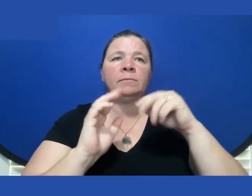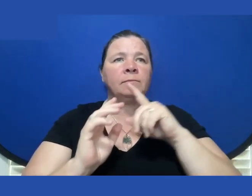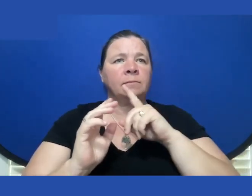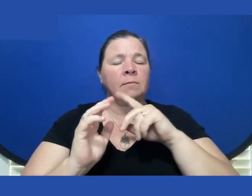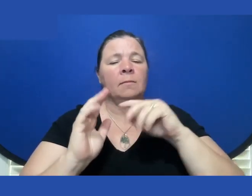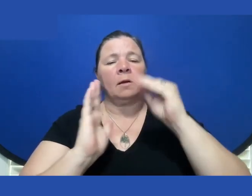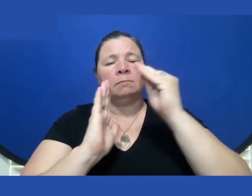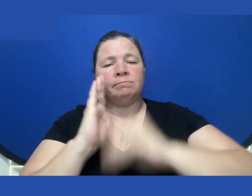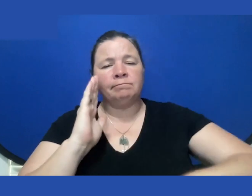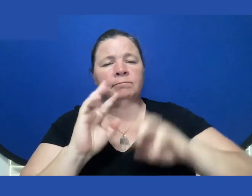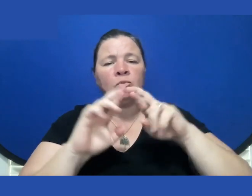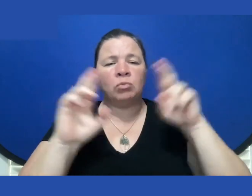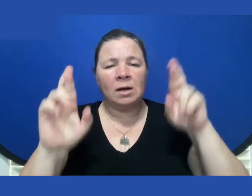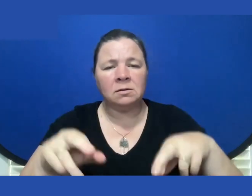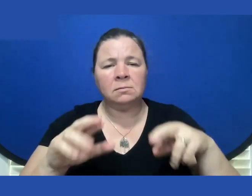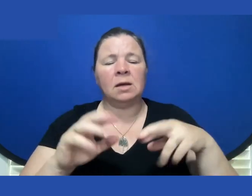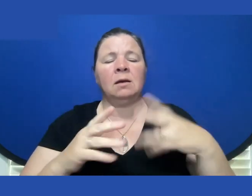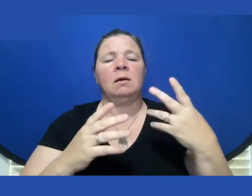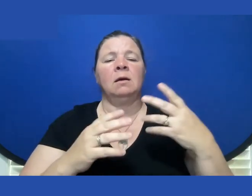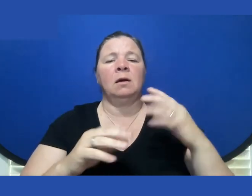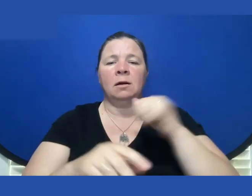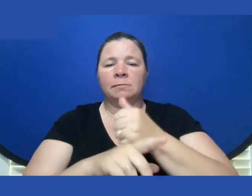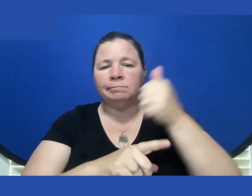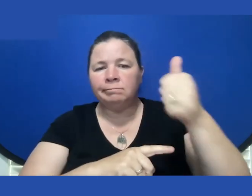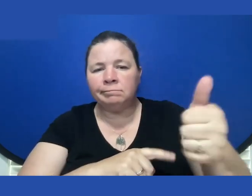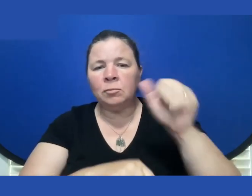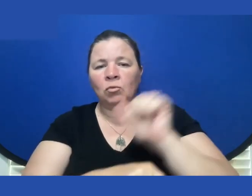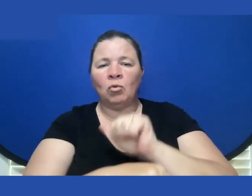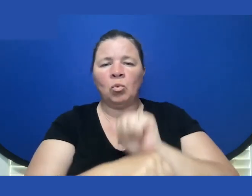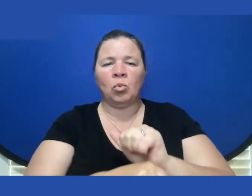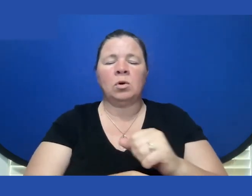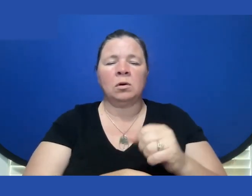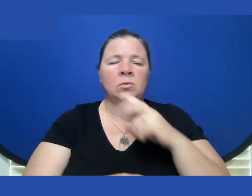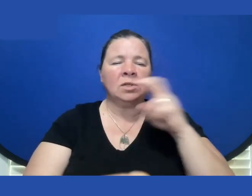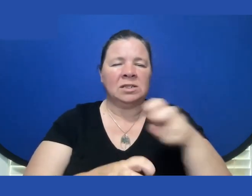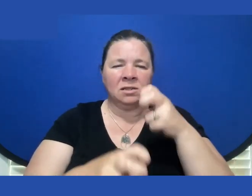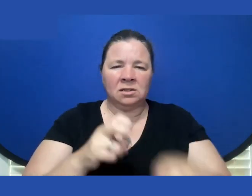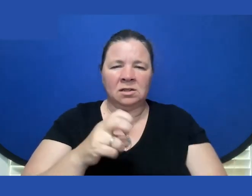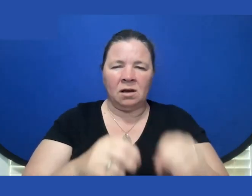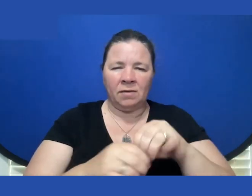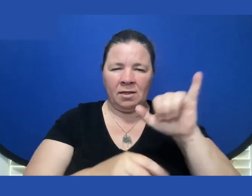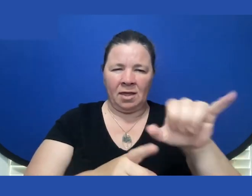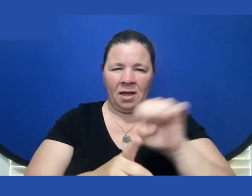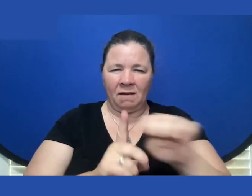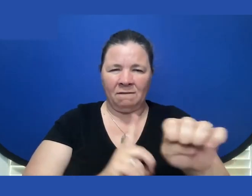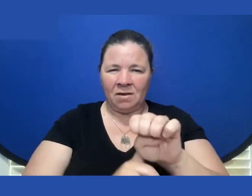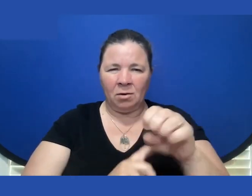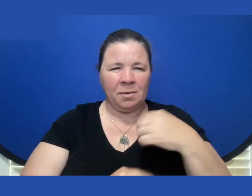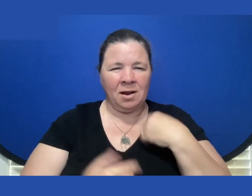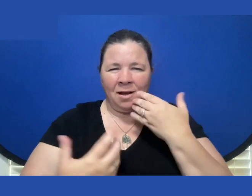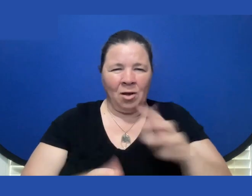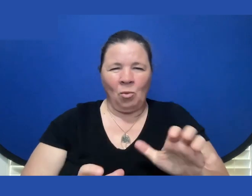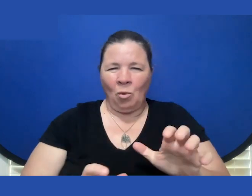and look at different things like that. But, you know, it's really tough in that environment where it's like, "Well, I don't really wanna be relegated